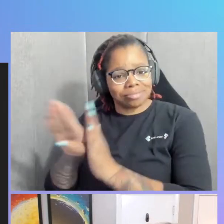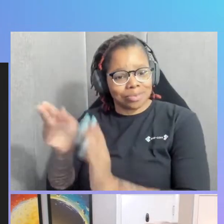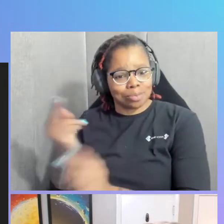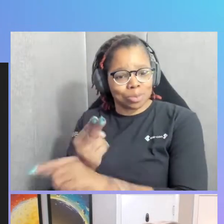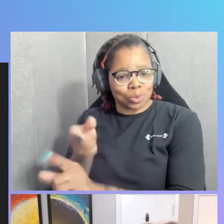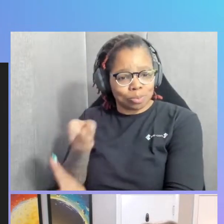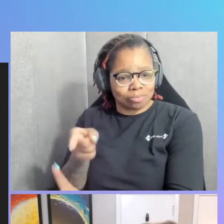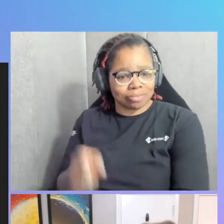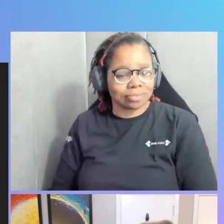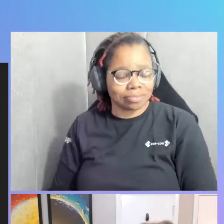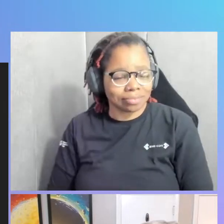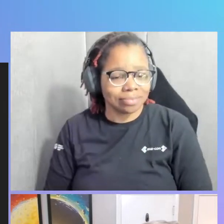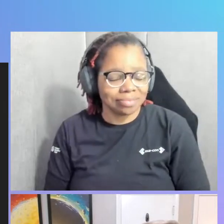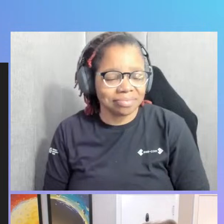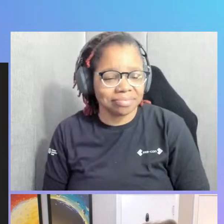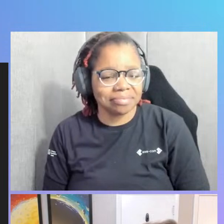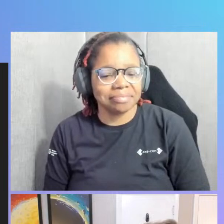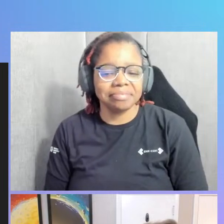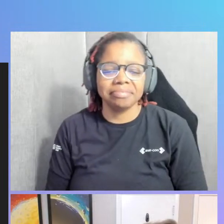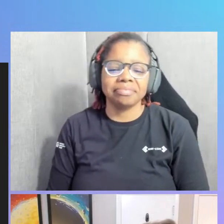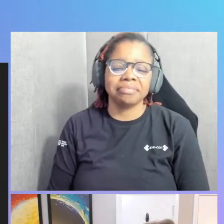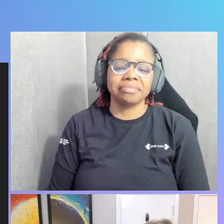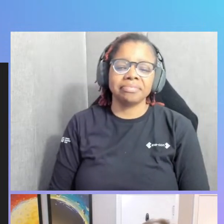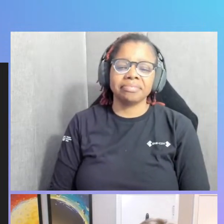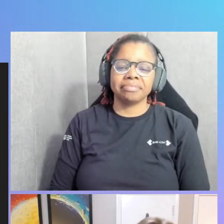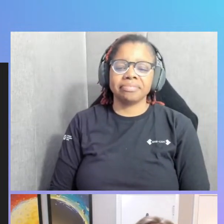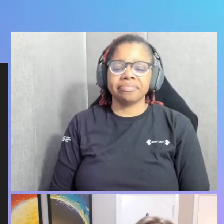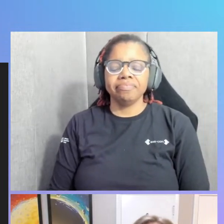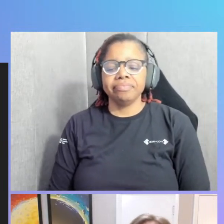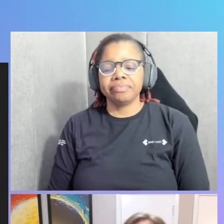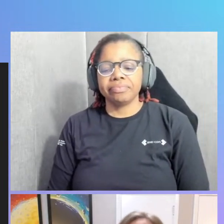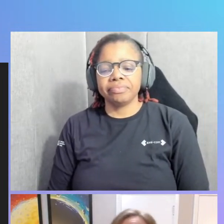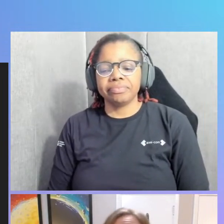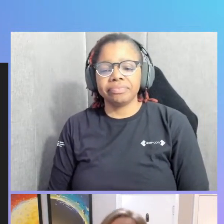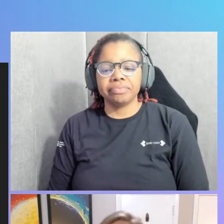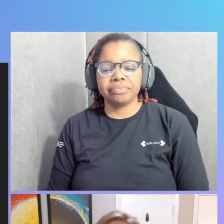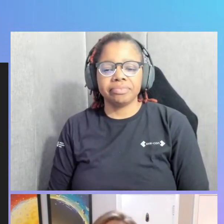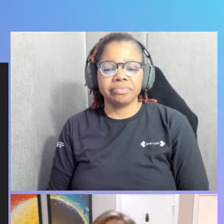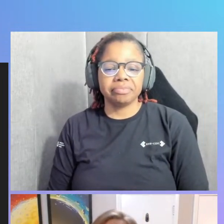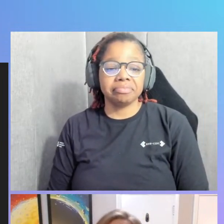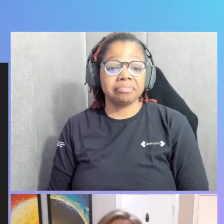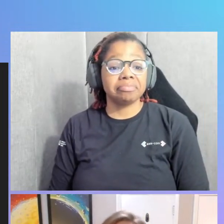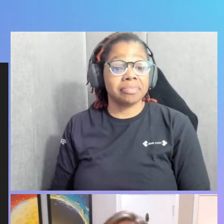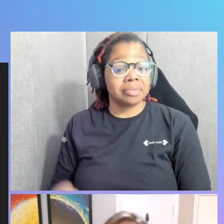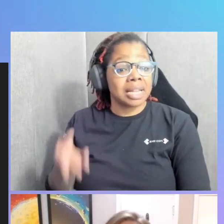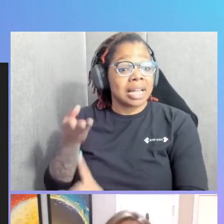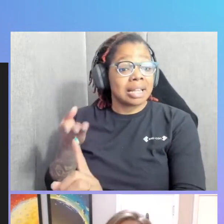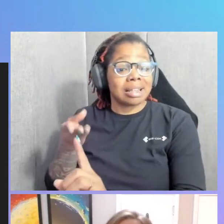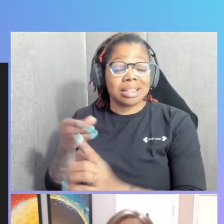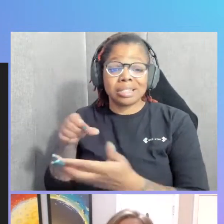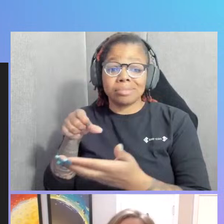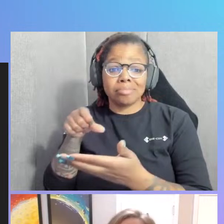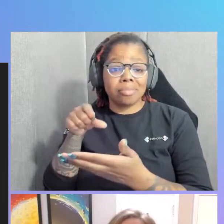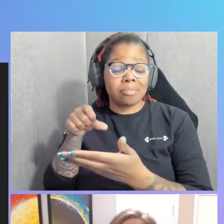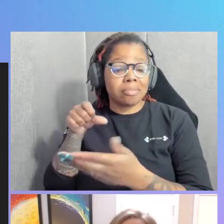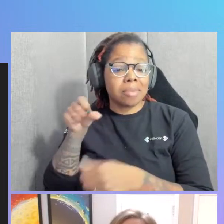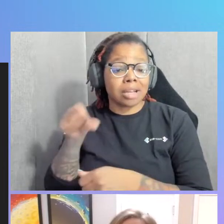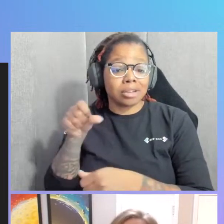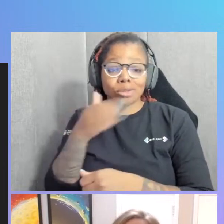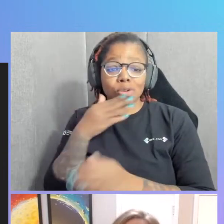attribute. And this button is a really good example to highlight